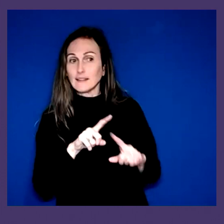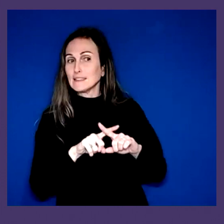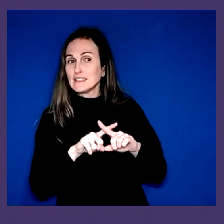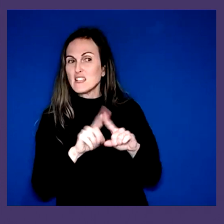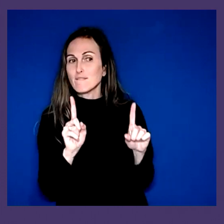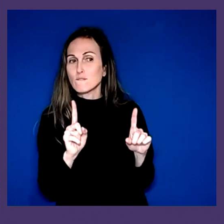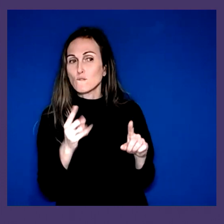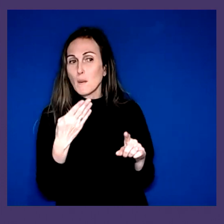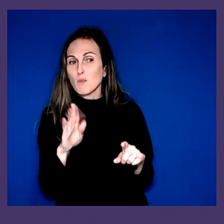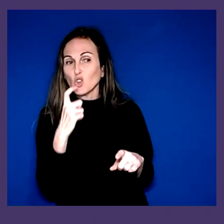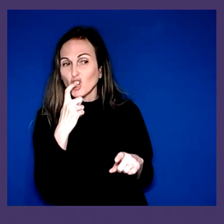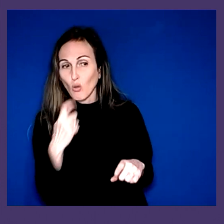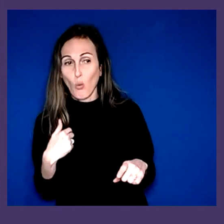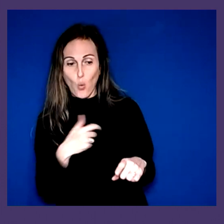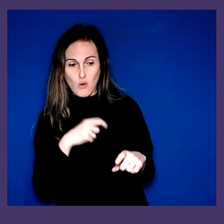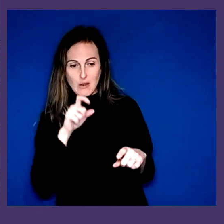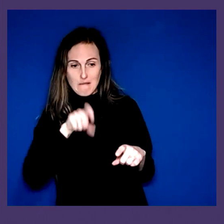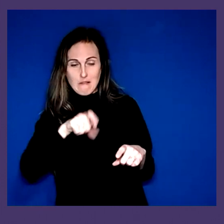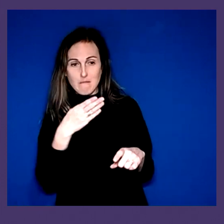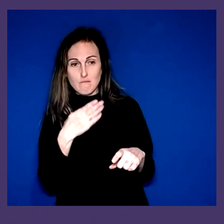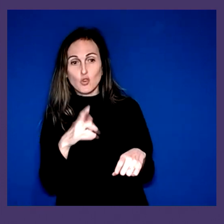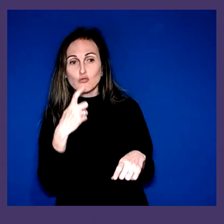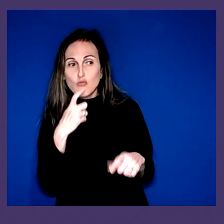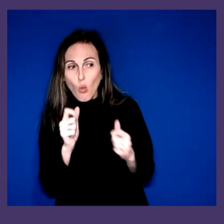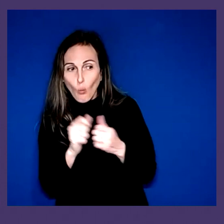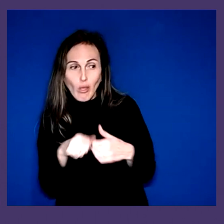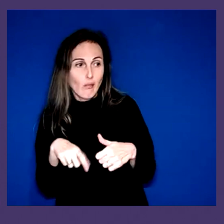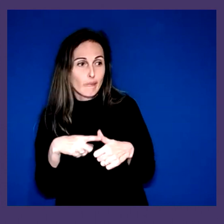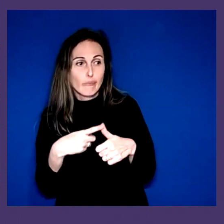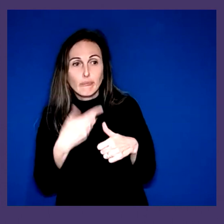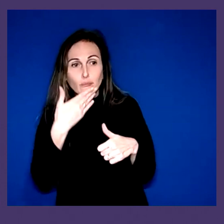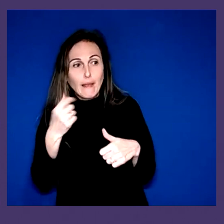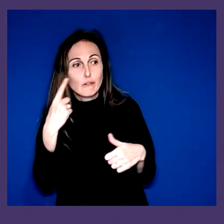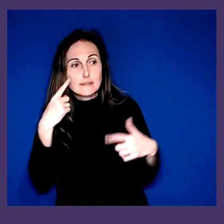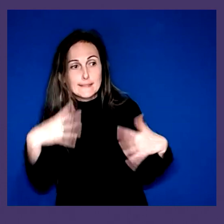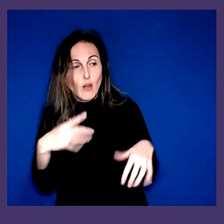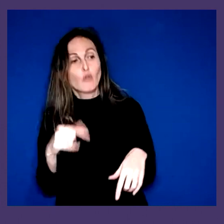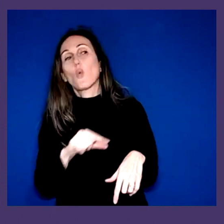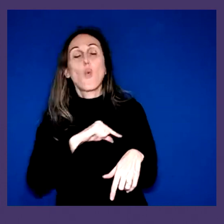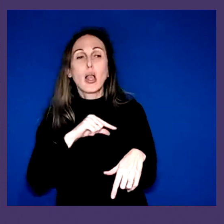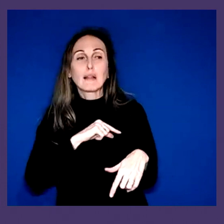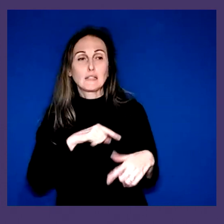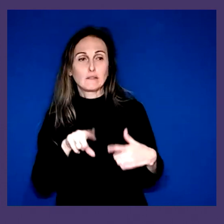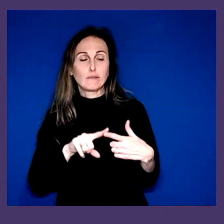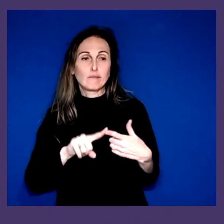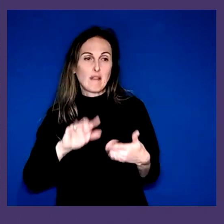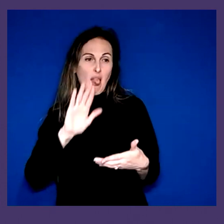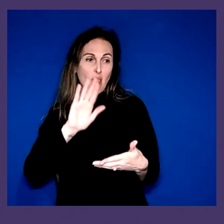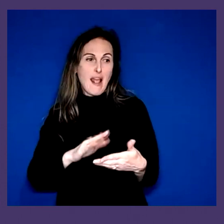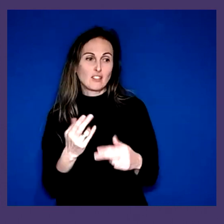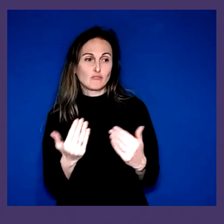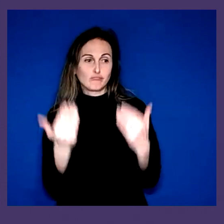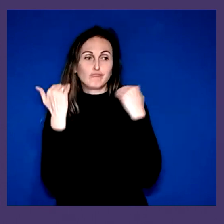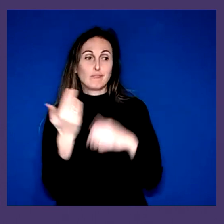actually has better sound quality, lower power consumption, and even broadcast audio.